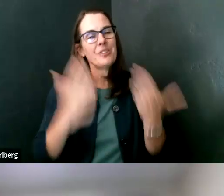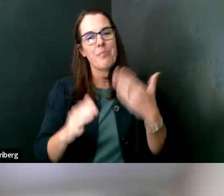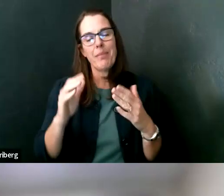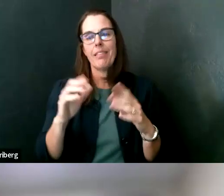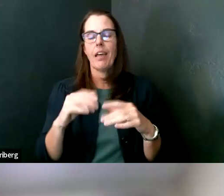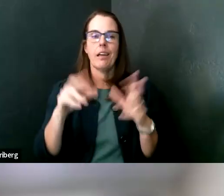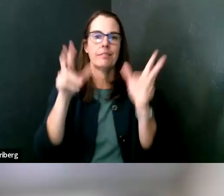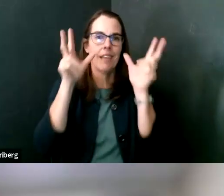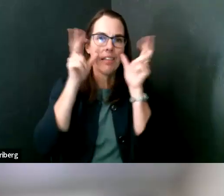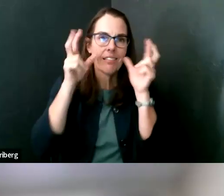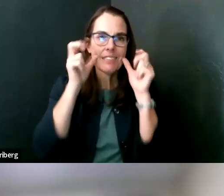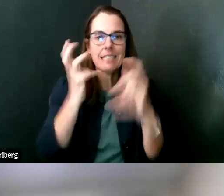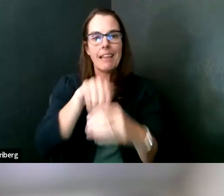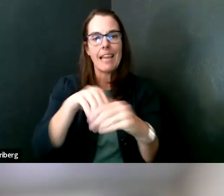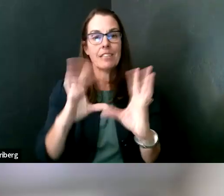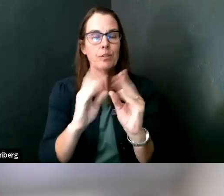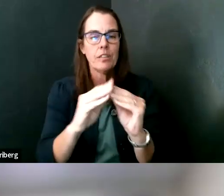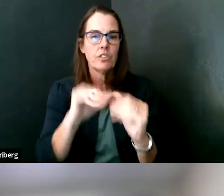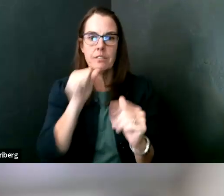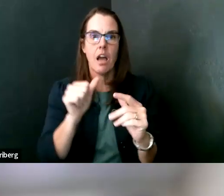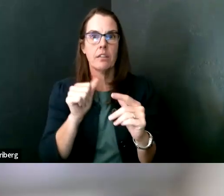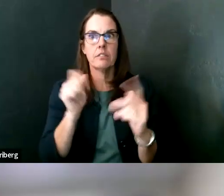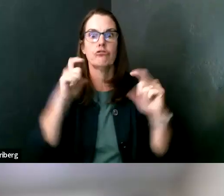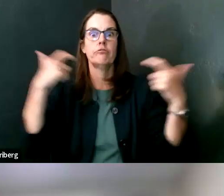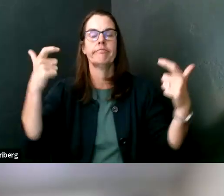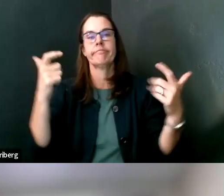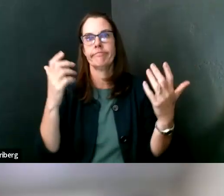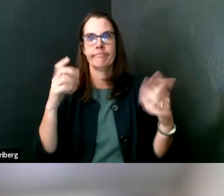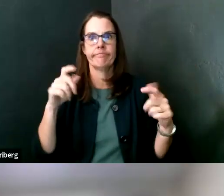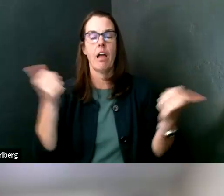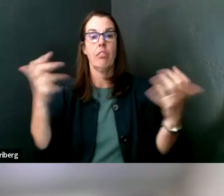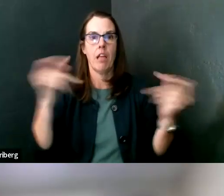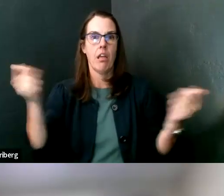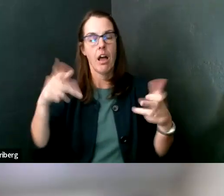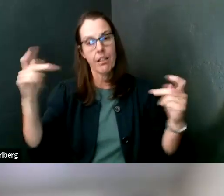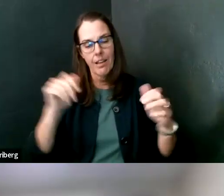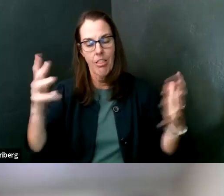the the engagement sessions we wanted, but if those groups could help share the QR code or